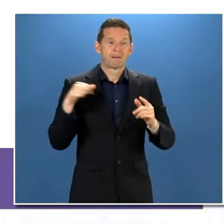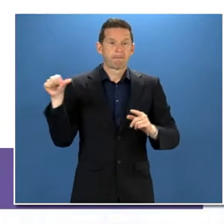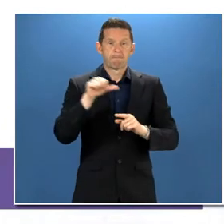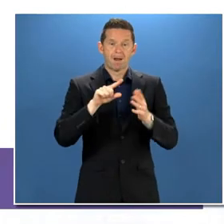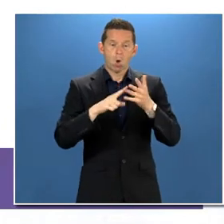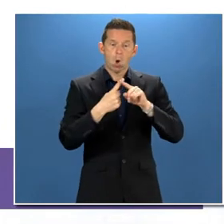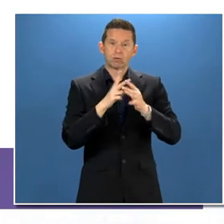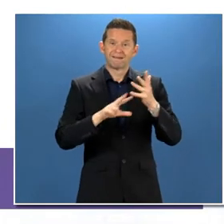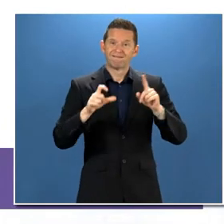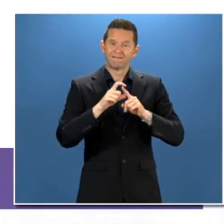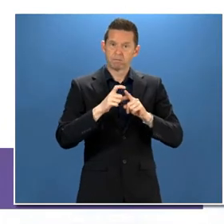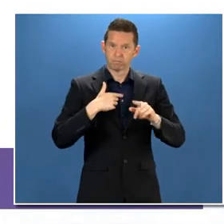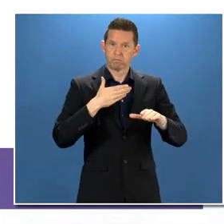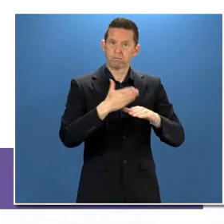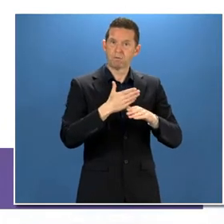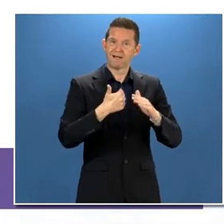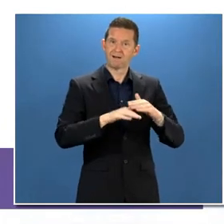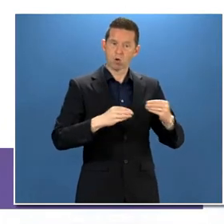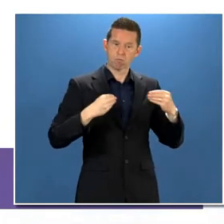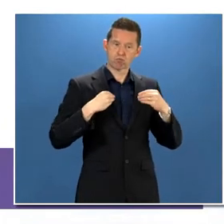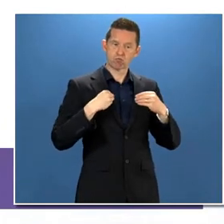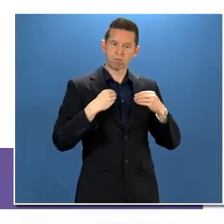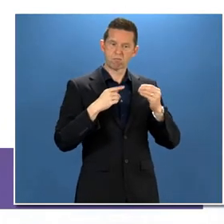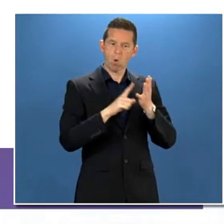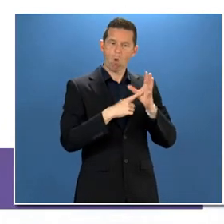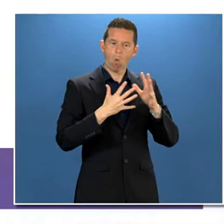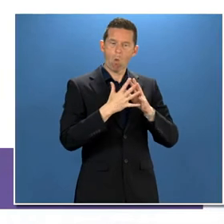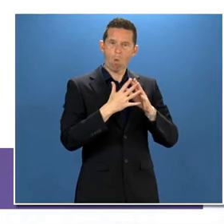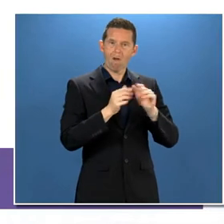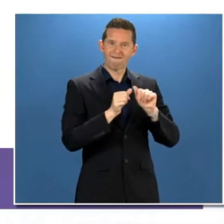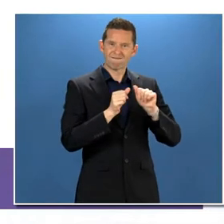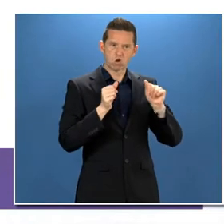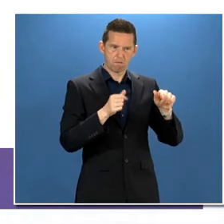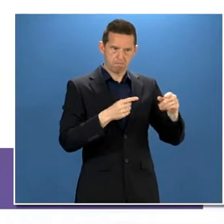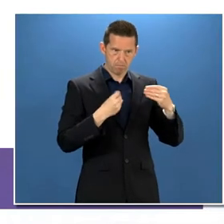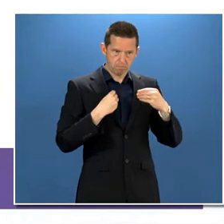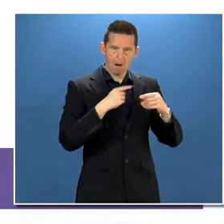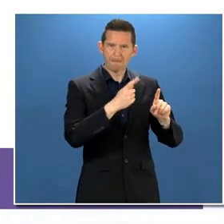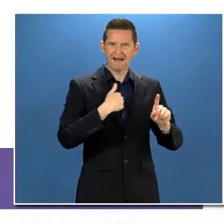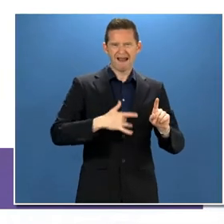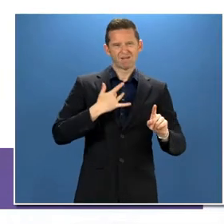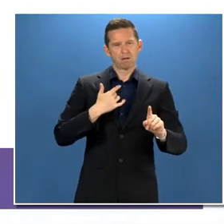commercial law firm but I wanted to have a job where I felt I was making a difference.